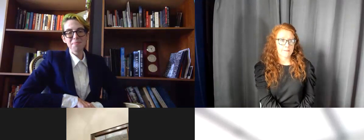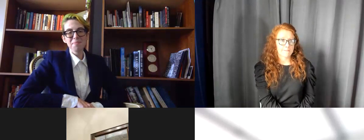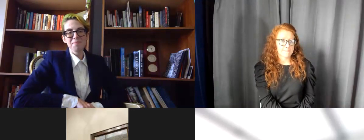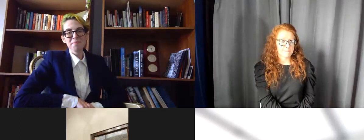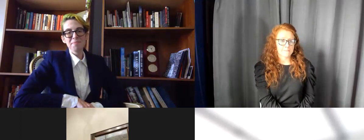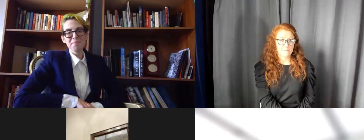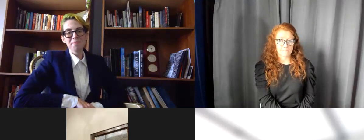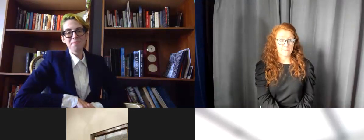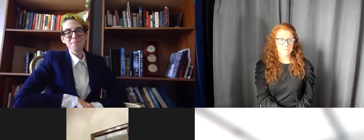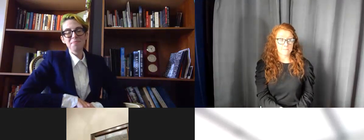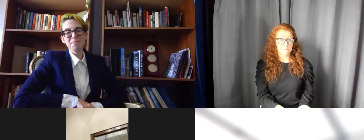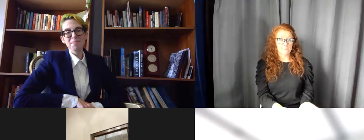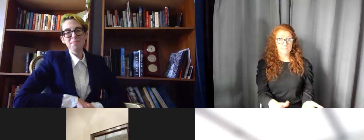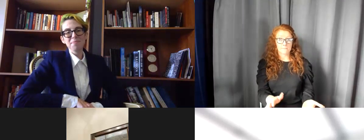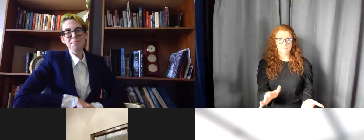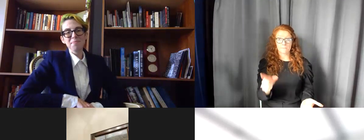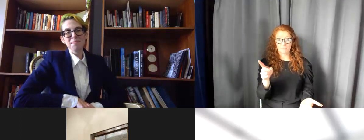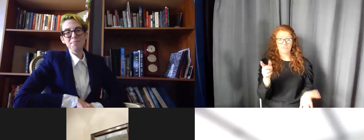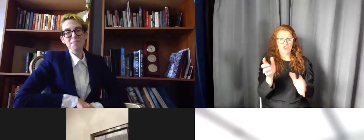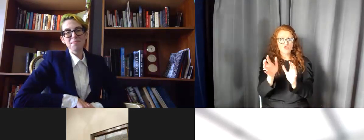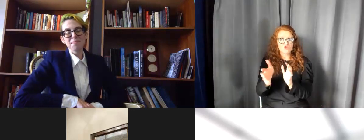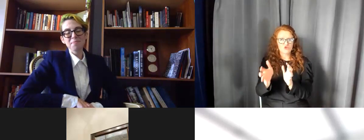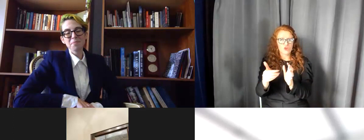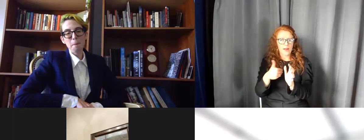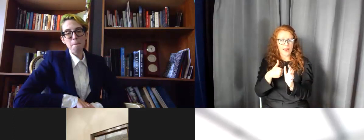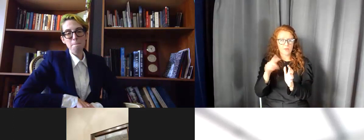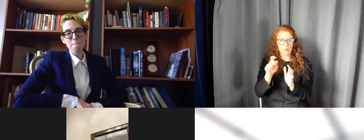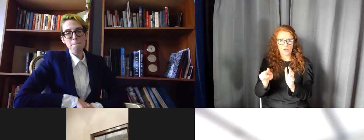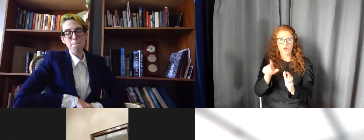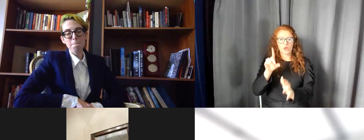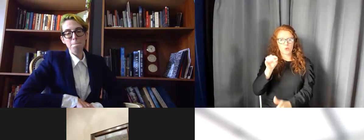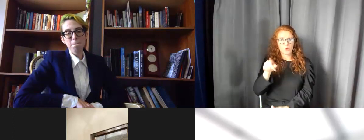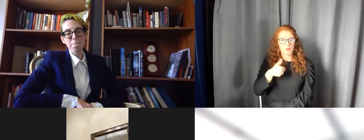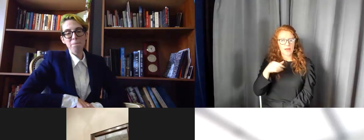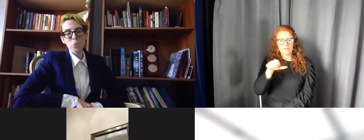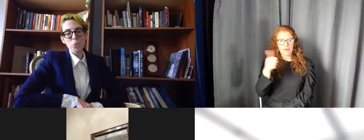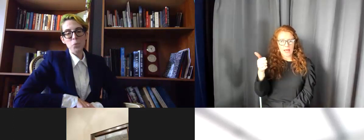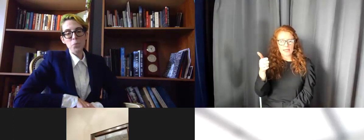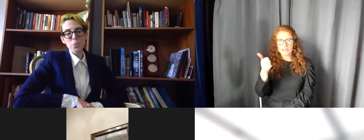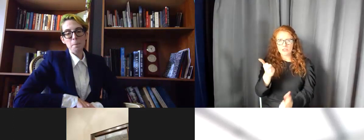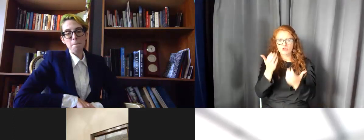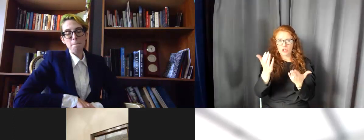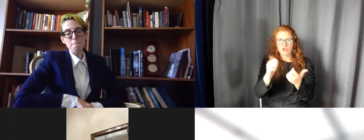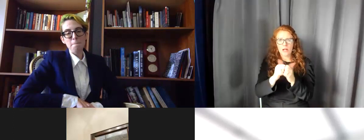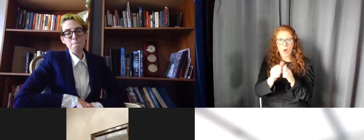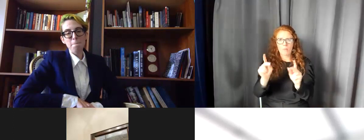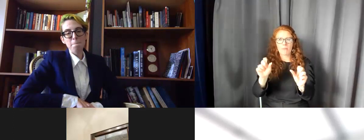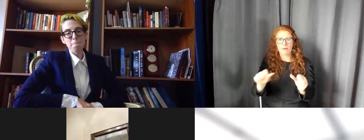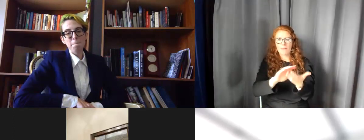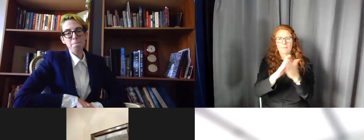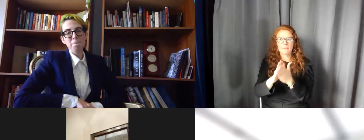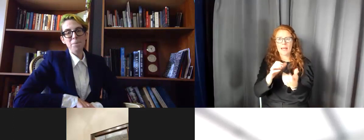Michael Libby: we have a question in chat. It says, do you have any suggestions on how people can be allies and advocates for the disability community?